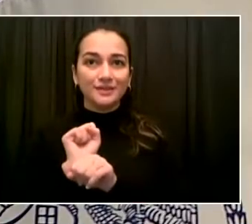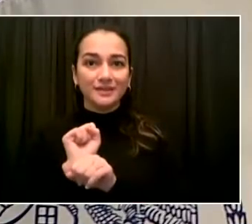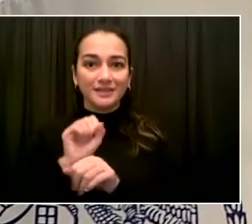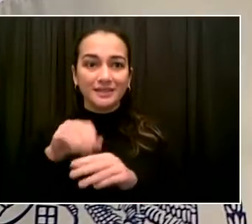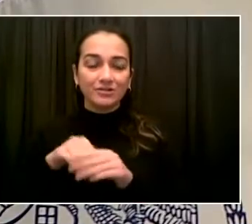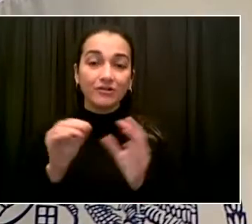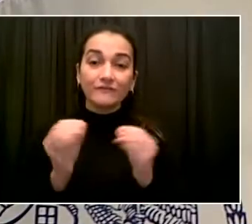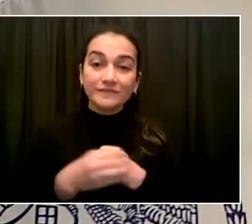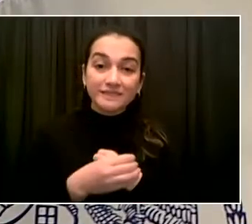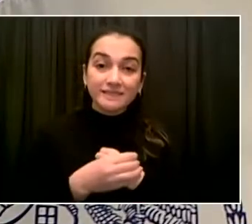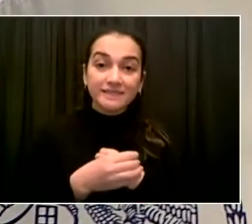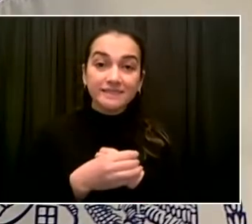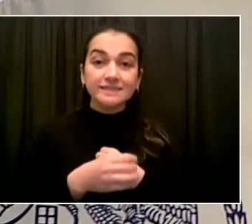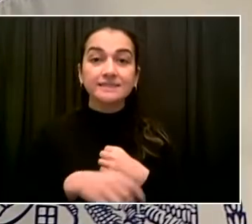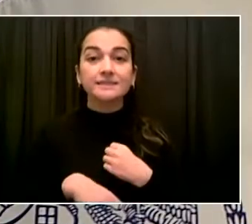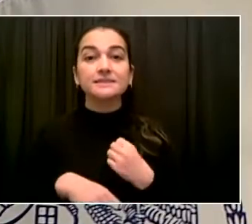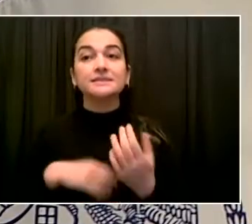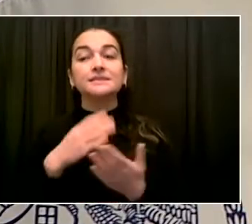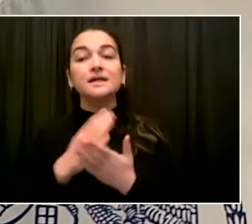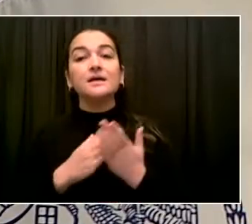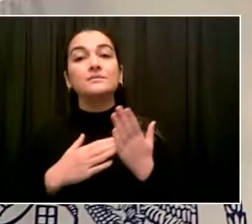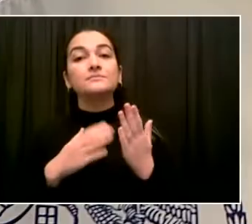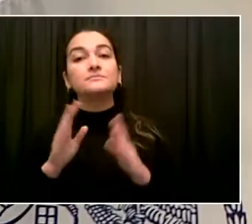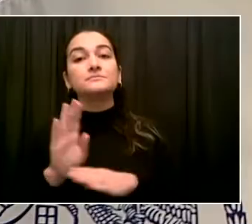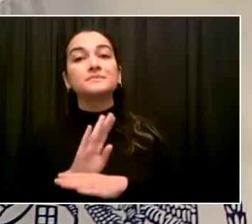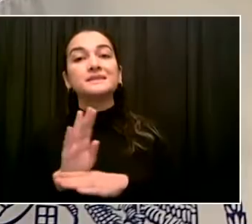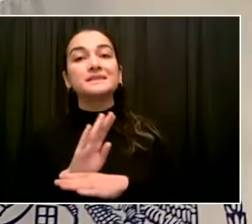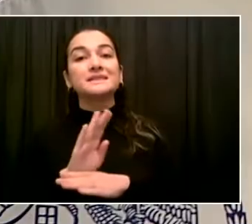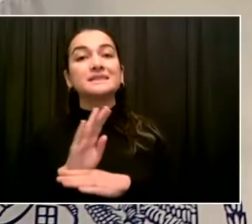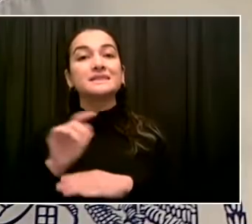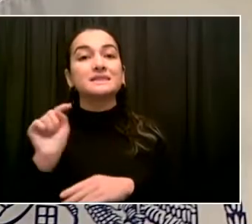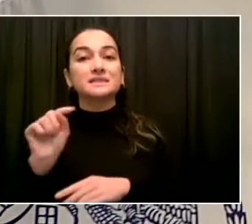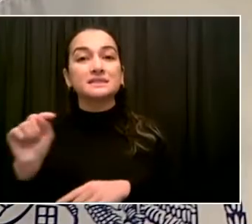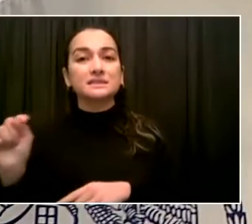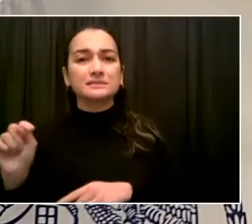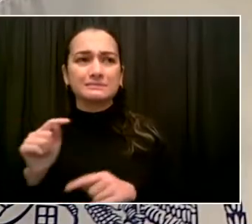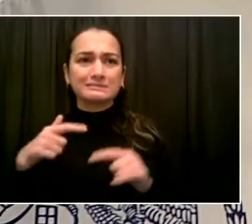BACK TO WORK IN JANUARY I KNOW THERE'S BEEN